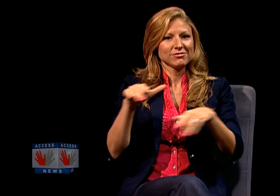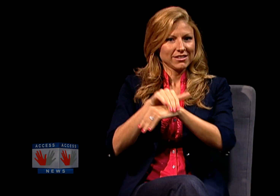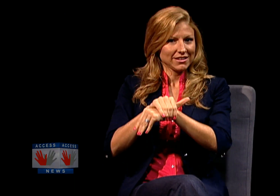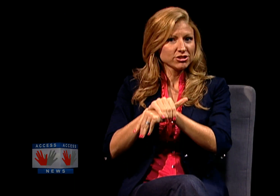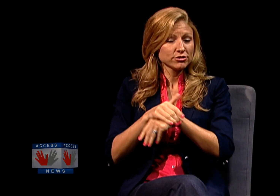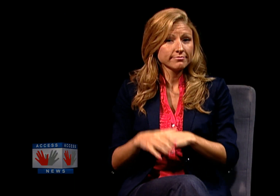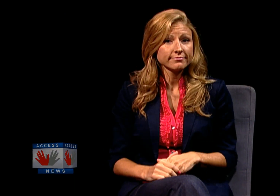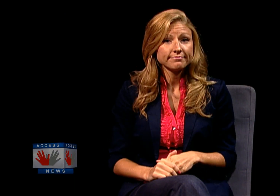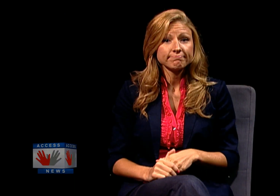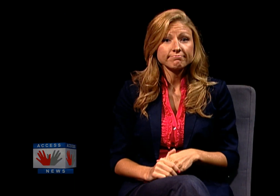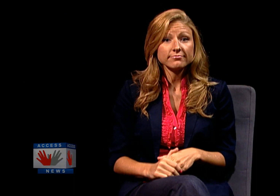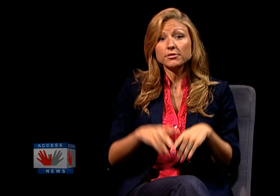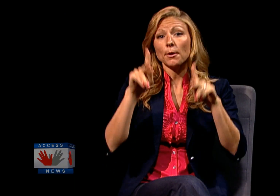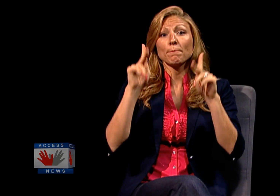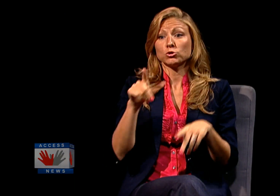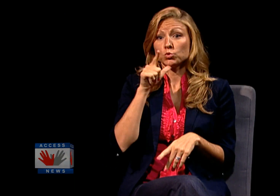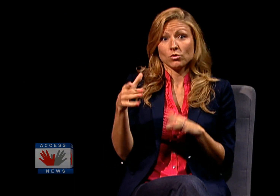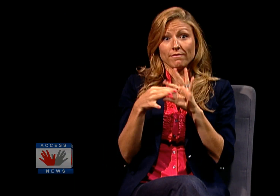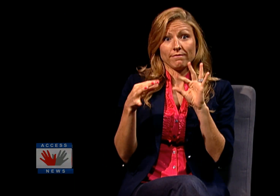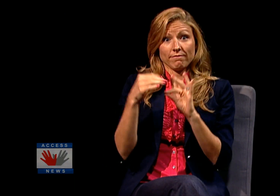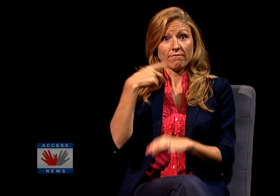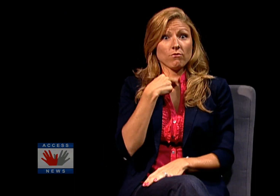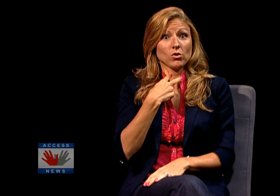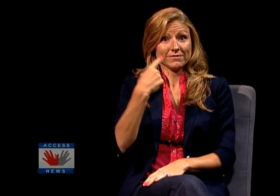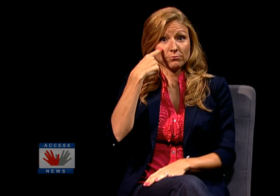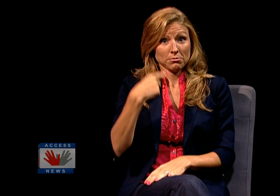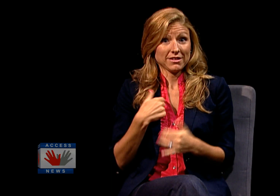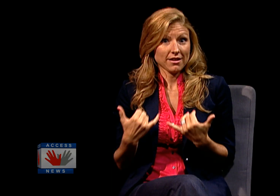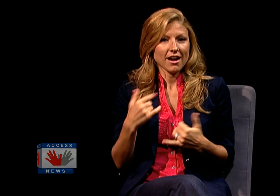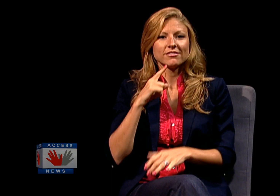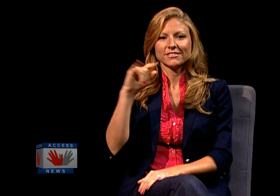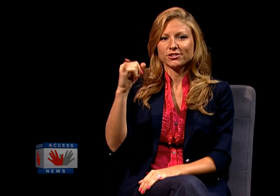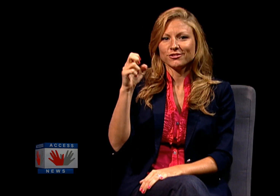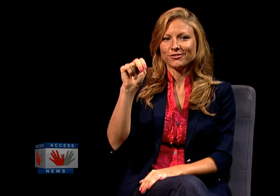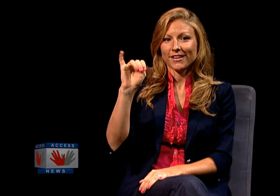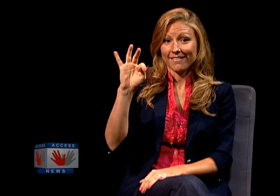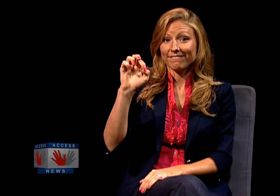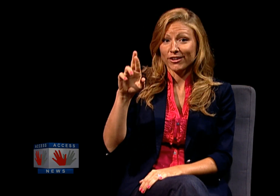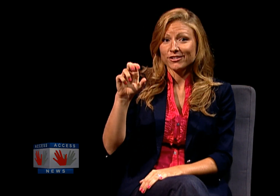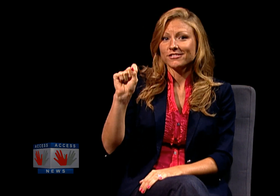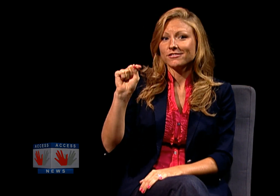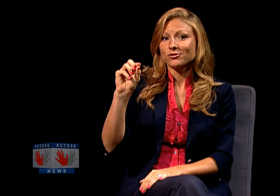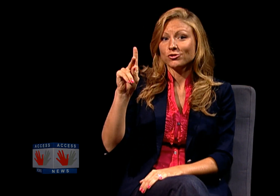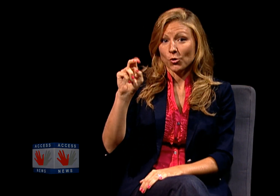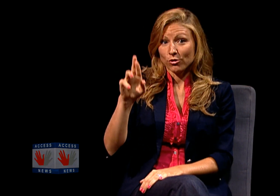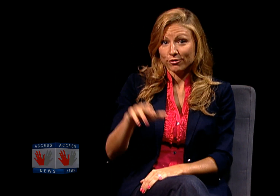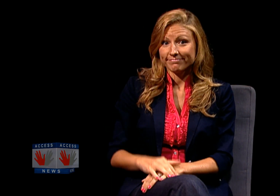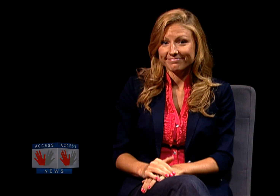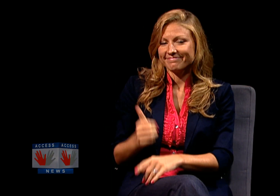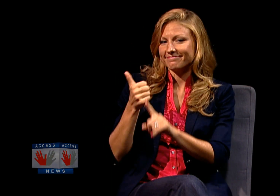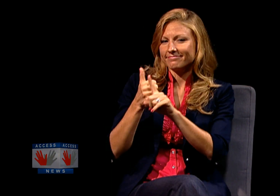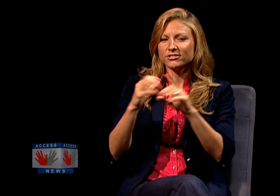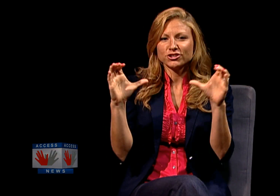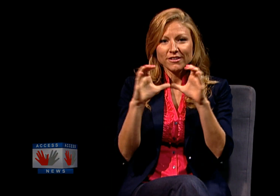ENGLISH IS A SECOND LANGUAGE FOR MOST PEOPLE WHO ARE DEAF. THE PERSON VOICING FOR ME IS JENNIFER STOKER,